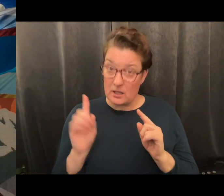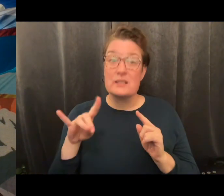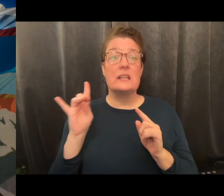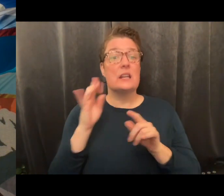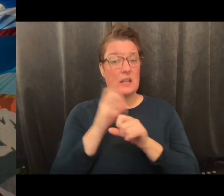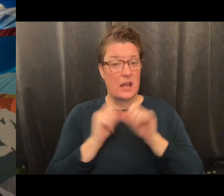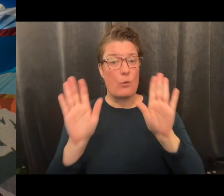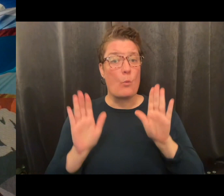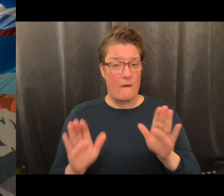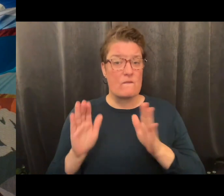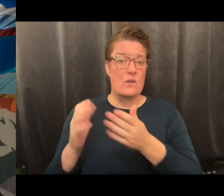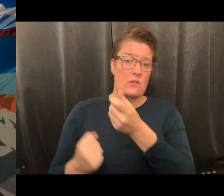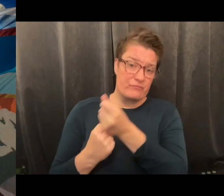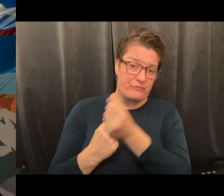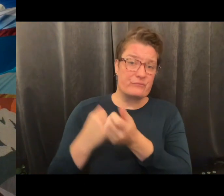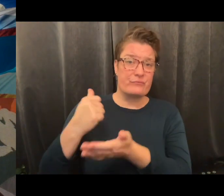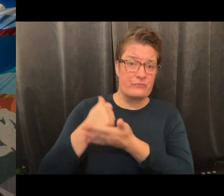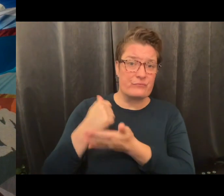other people who've done similar work.